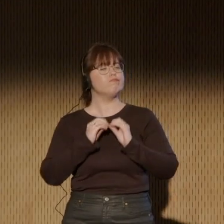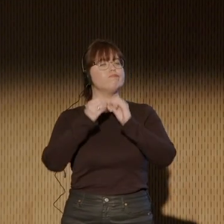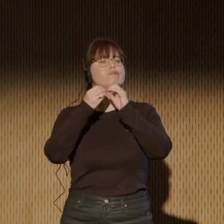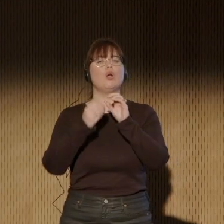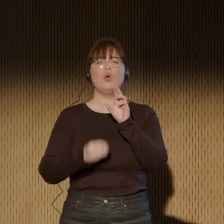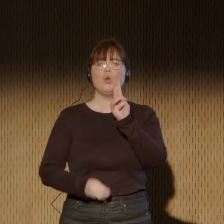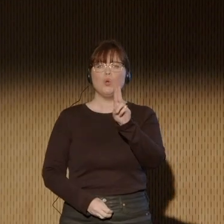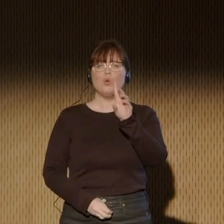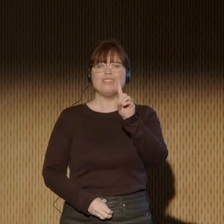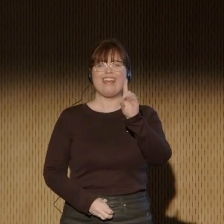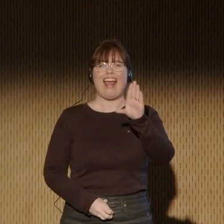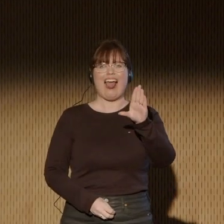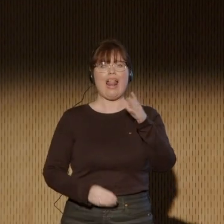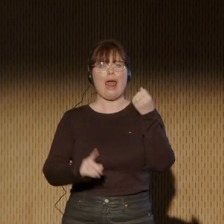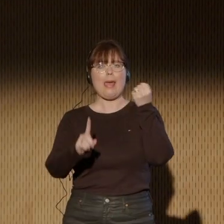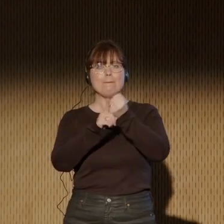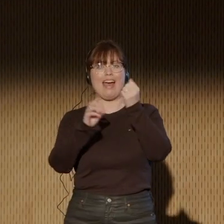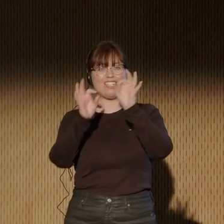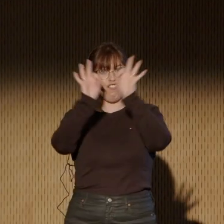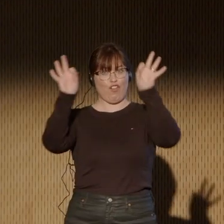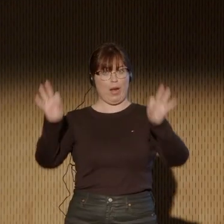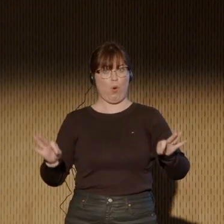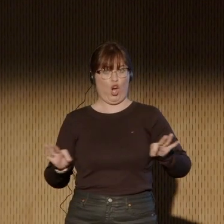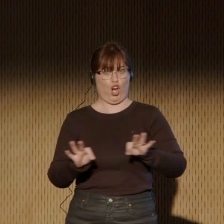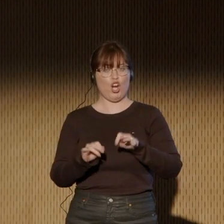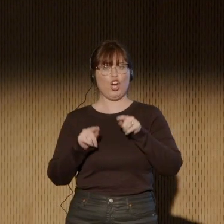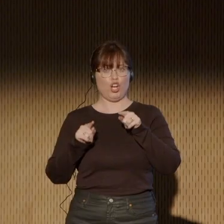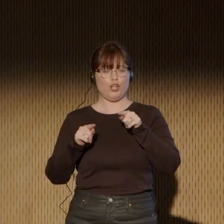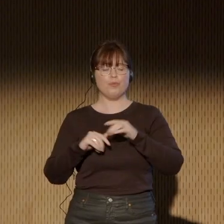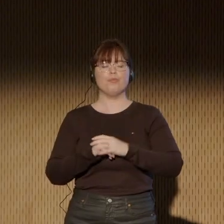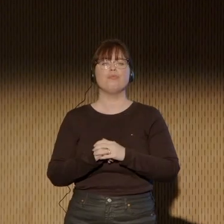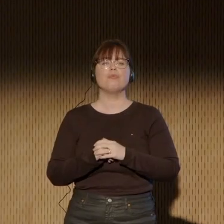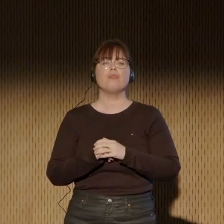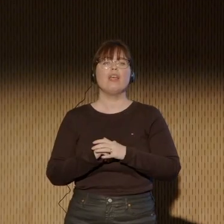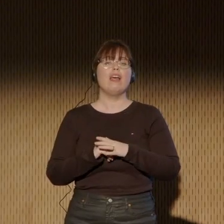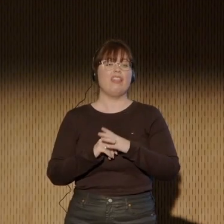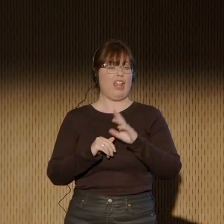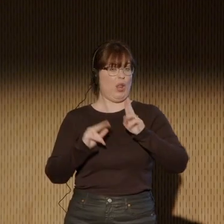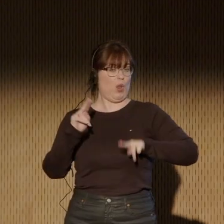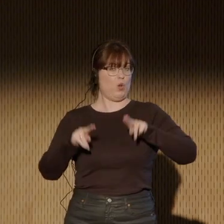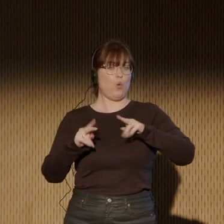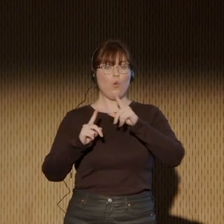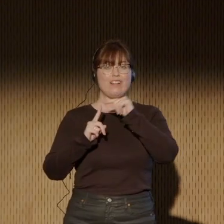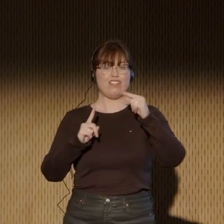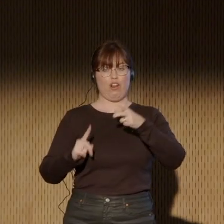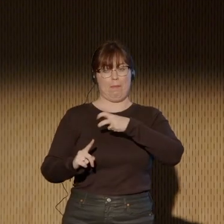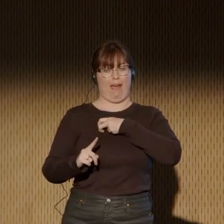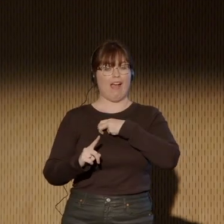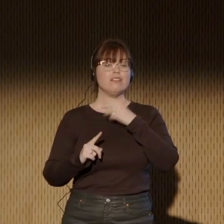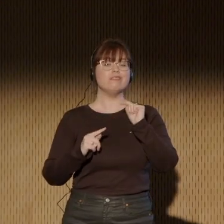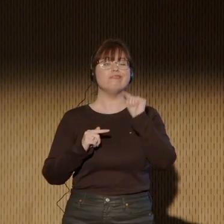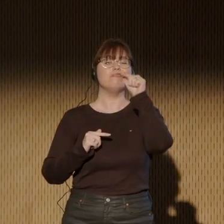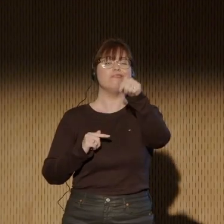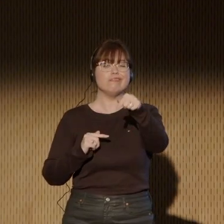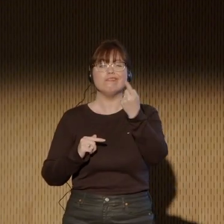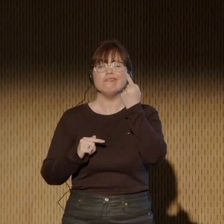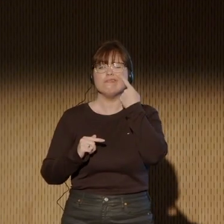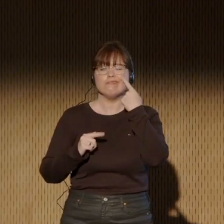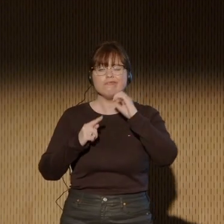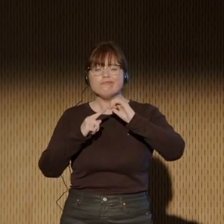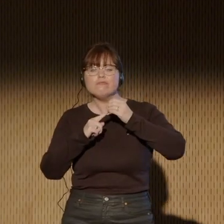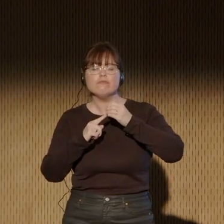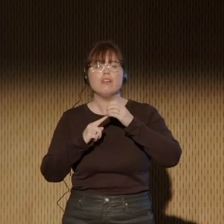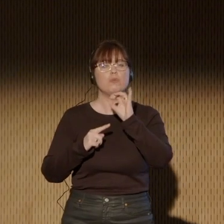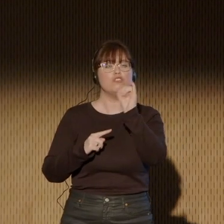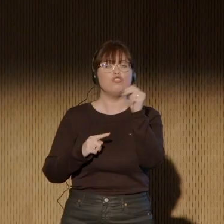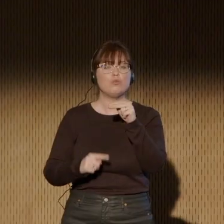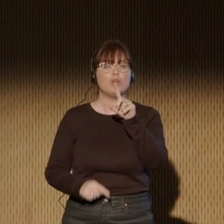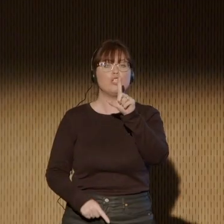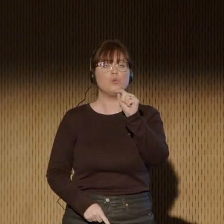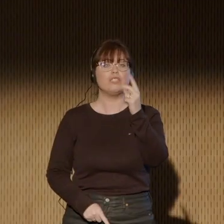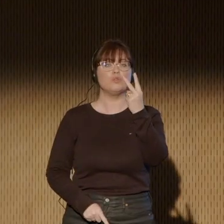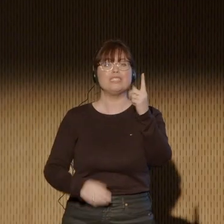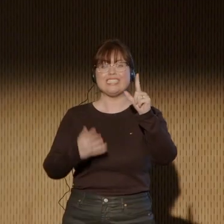impact framework. And then the pilot of the new digital badge will be in January 2027—we had it